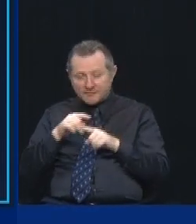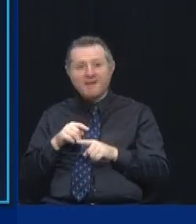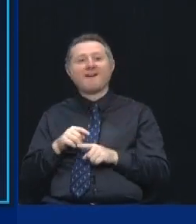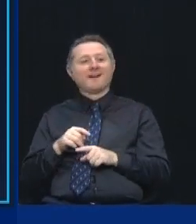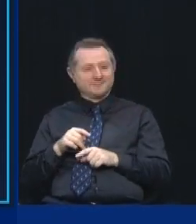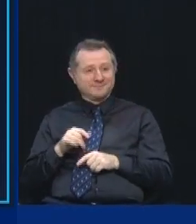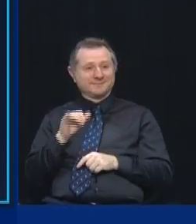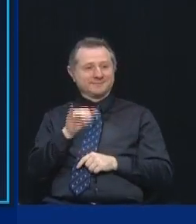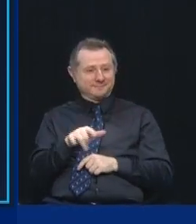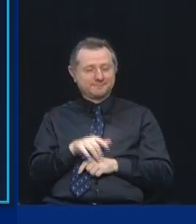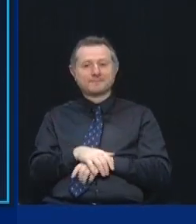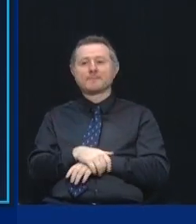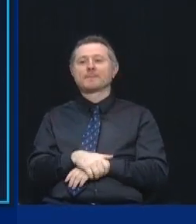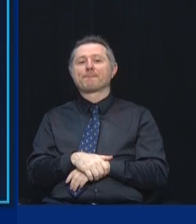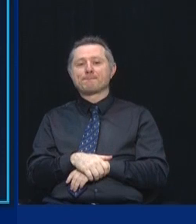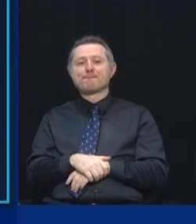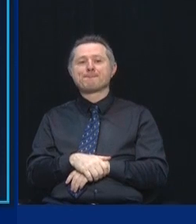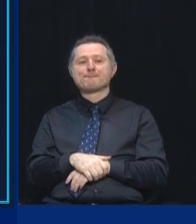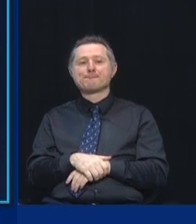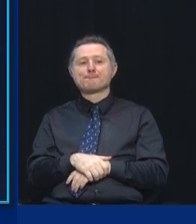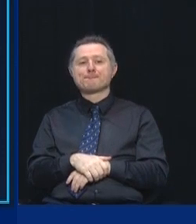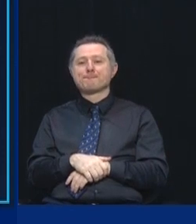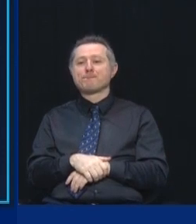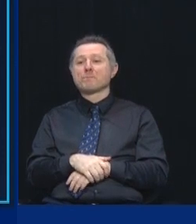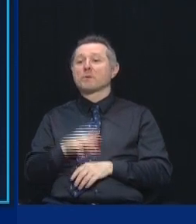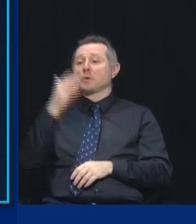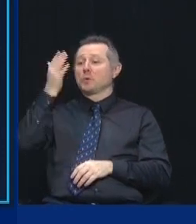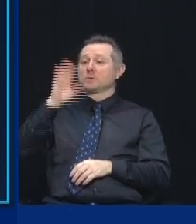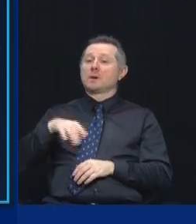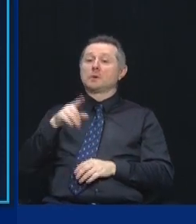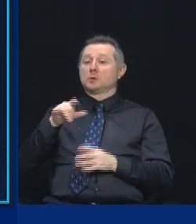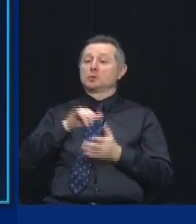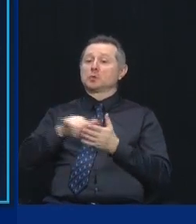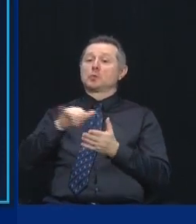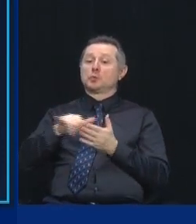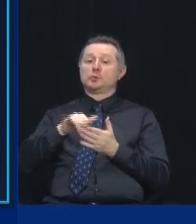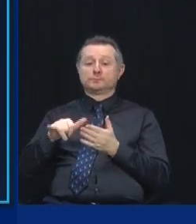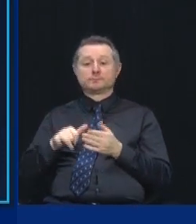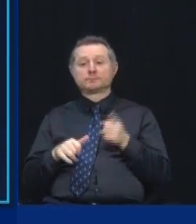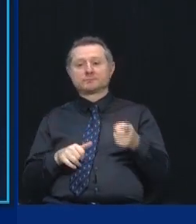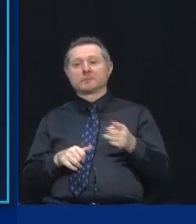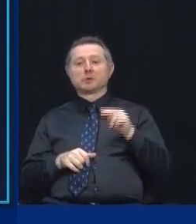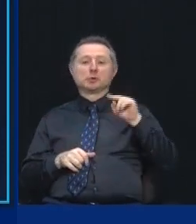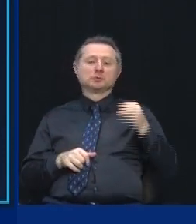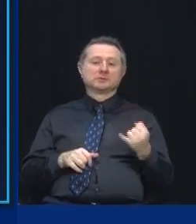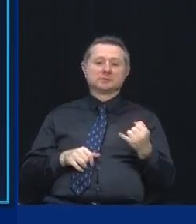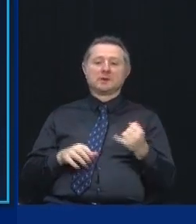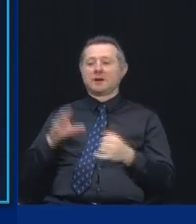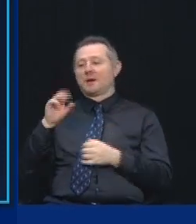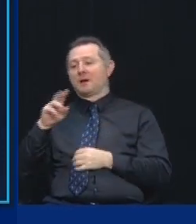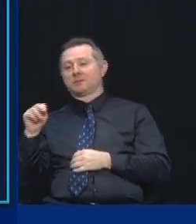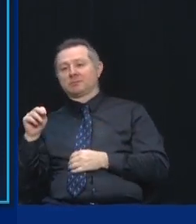WHEN WE DID THE CLOSEDOWN, IF YOU REMEMBER, WE DID IT ON A REGIONALLY COORDINATED BASIS.